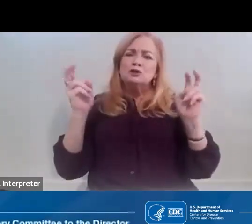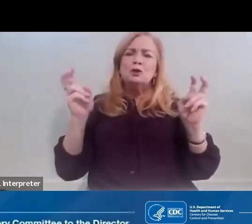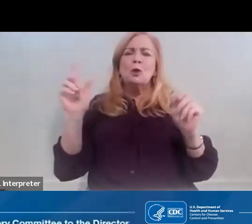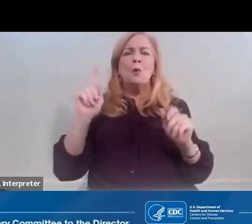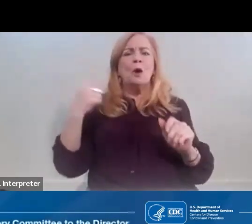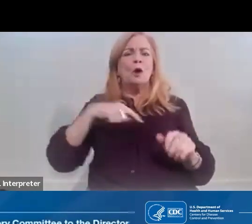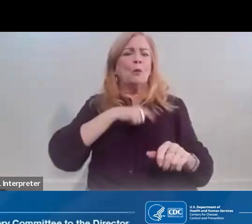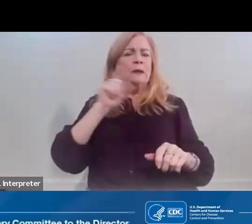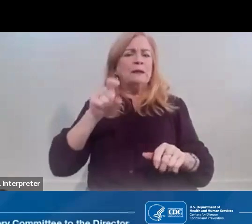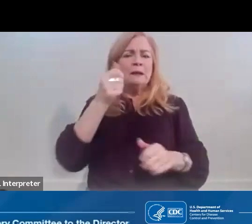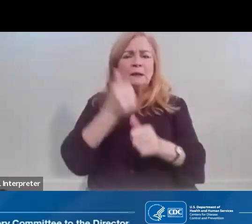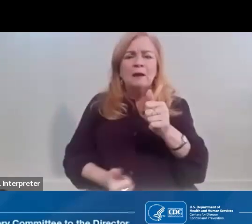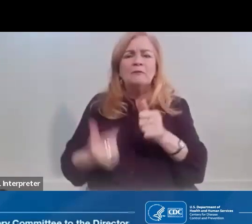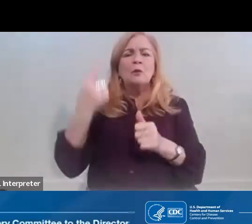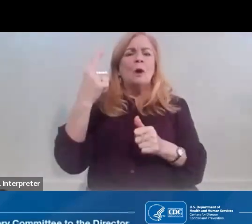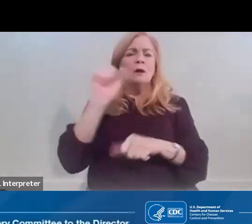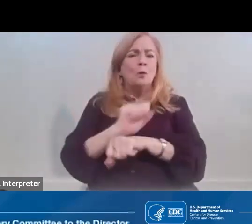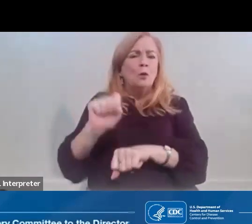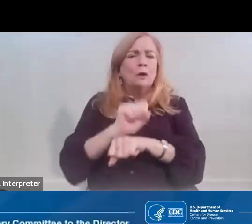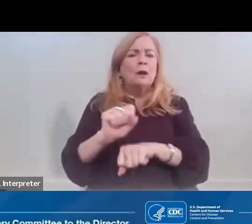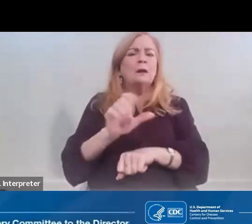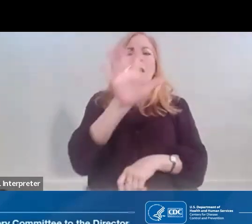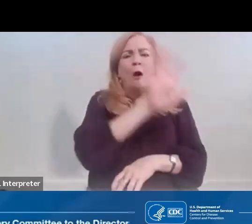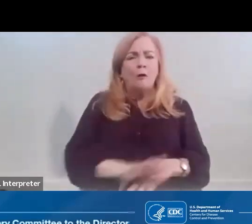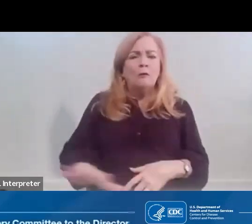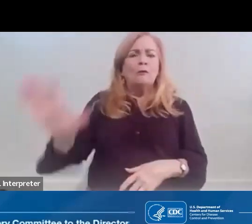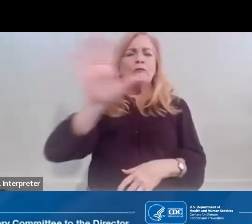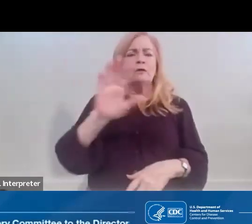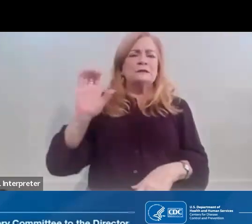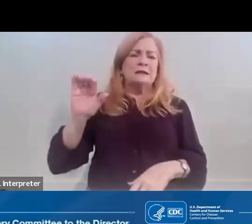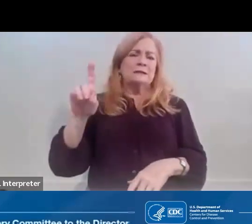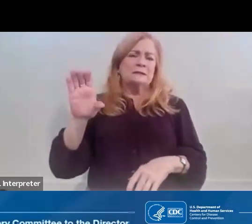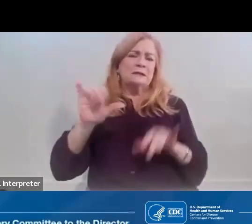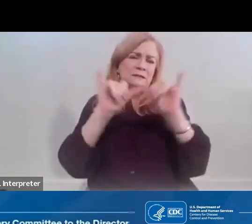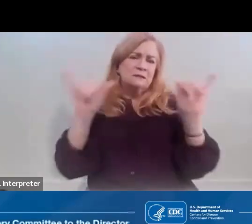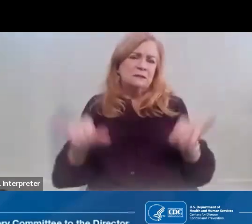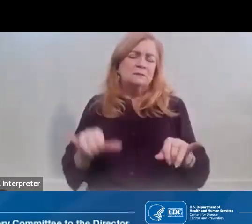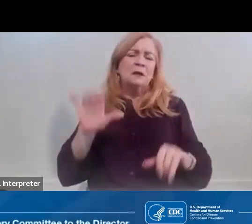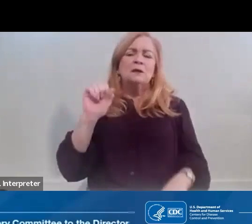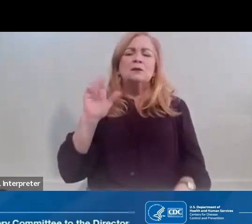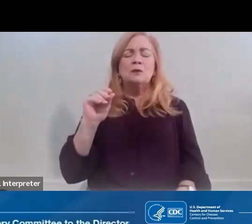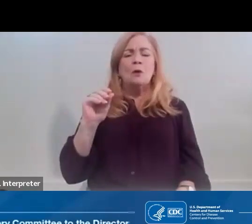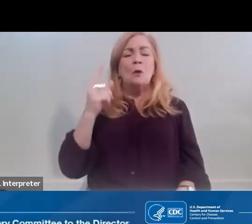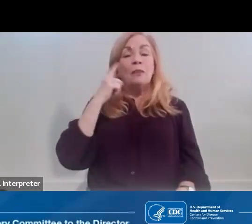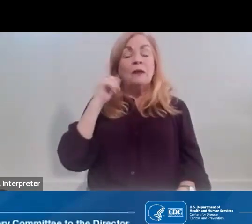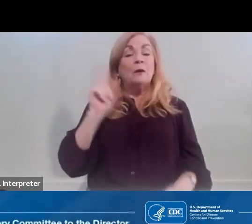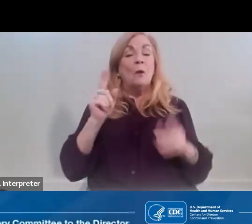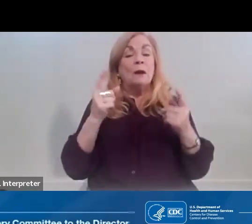on deck and across agency systems? So what ended up happening, and what I think worked well, though,